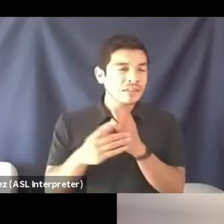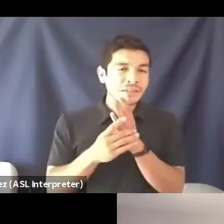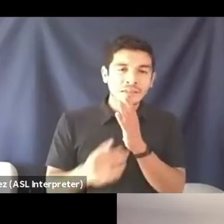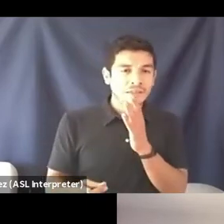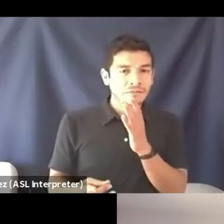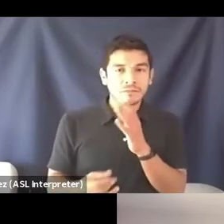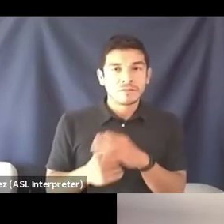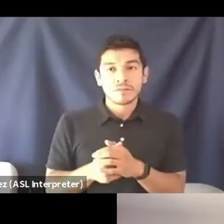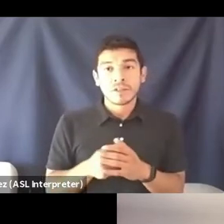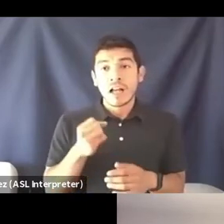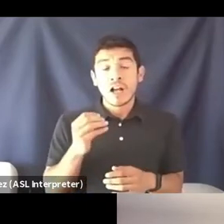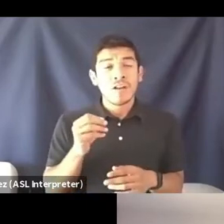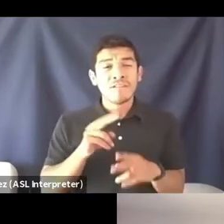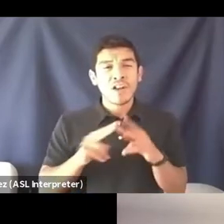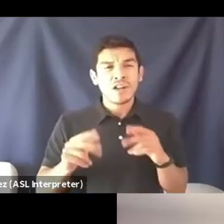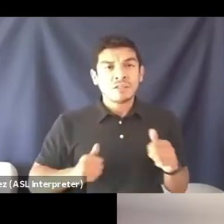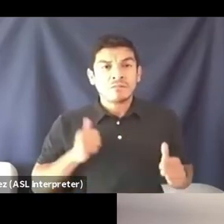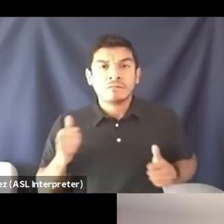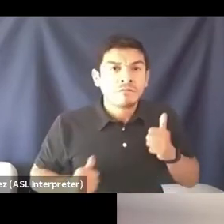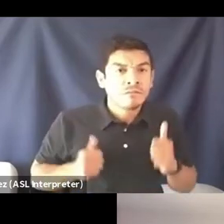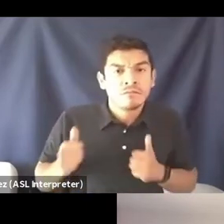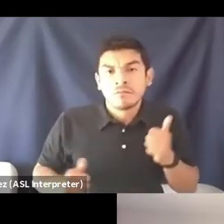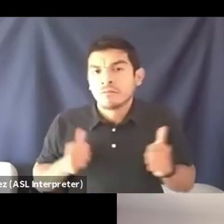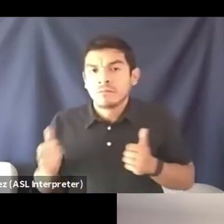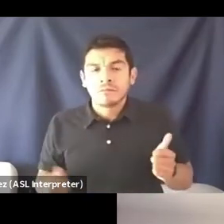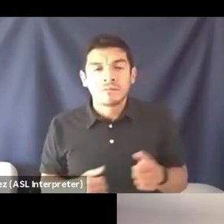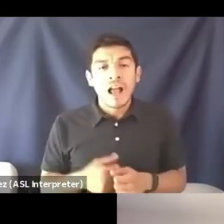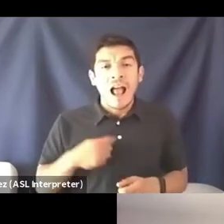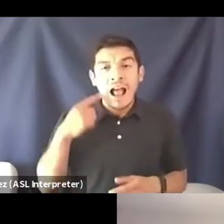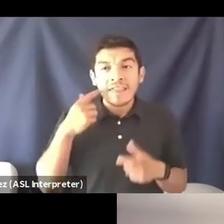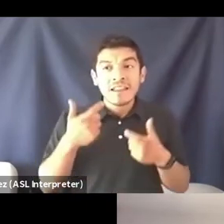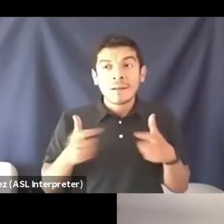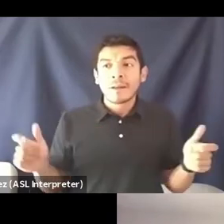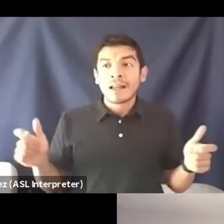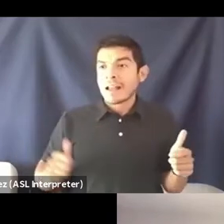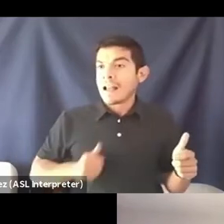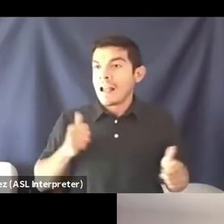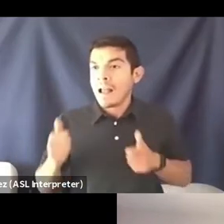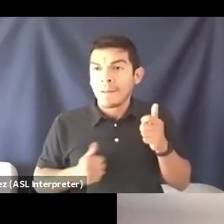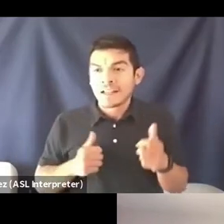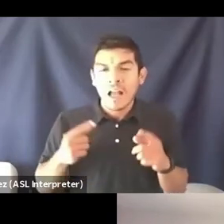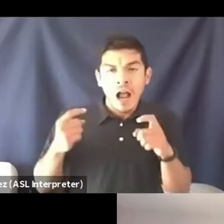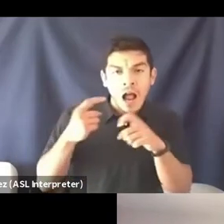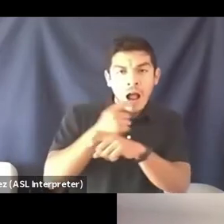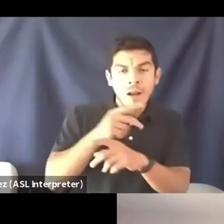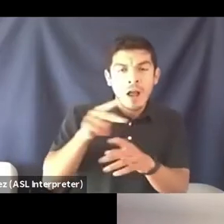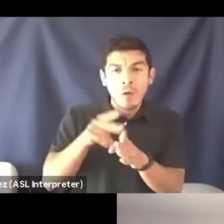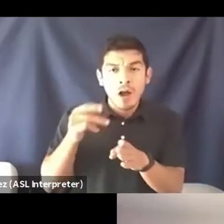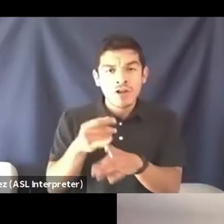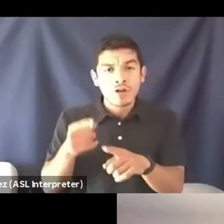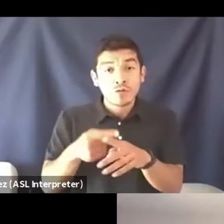And so ambitious. I think this is such a big ambitious complex project to take on as a student.